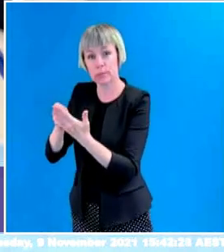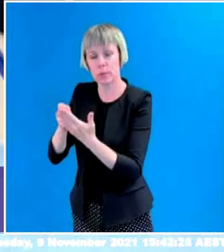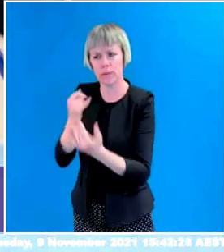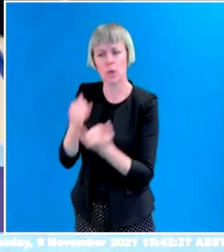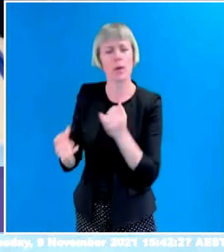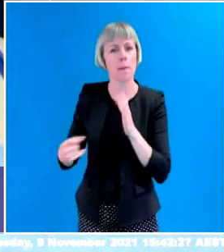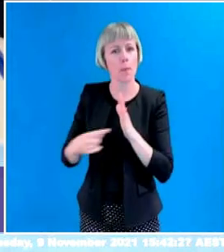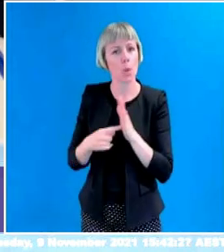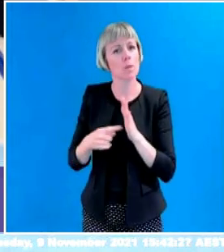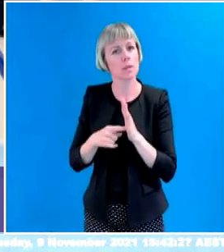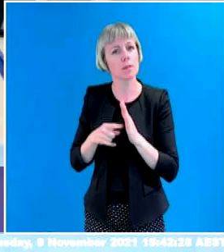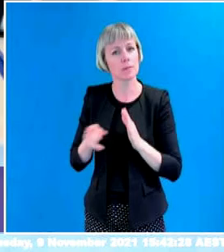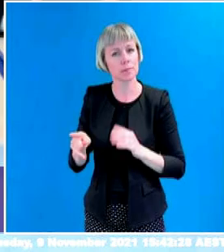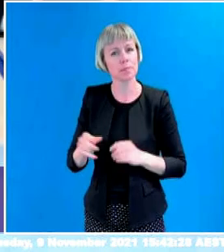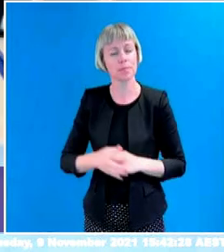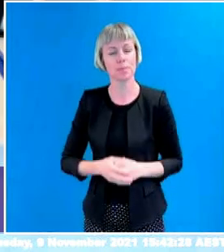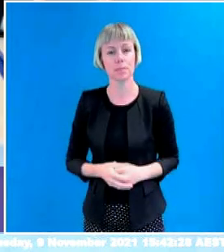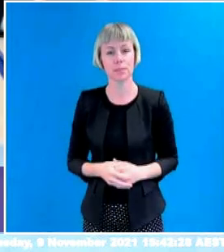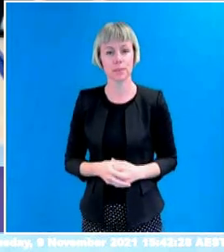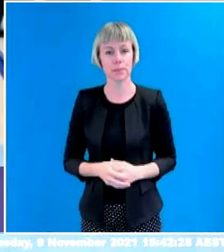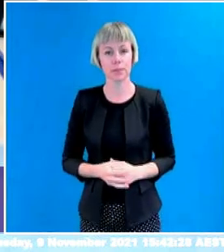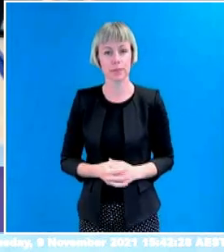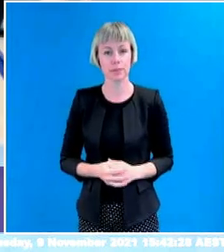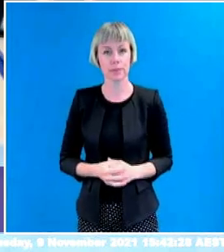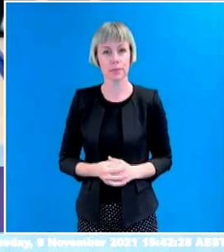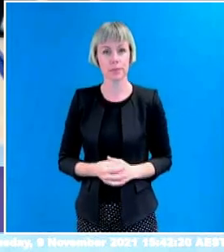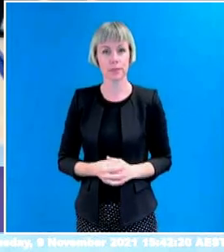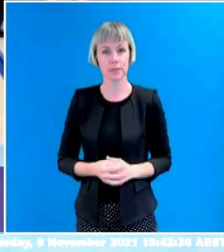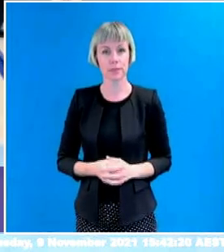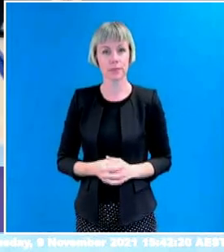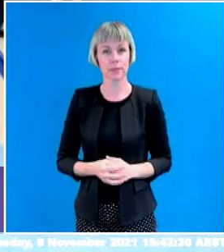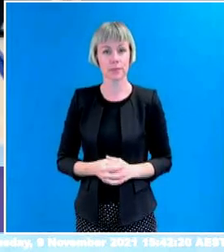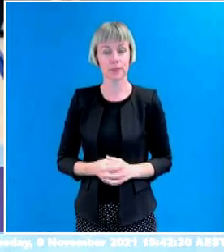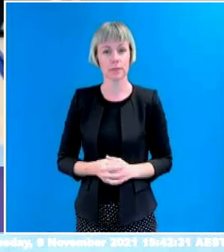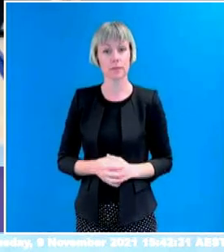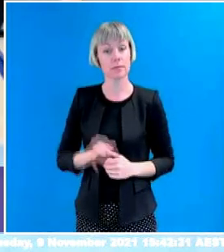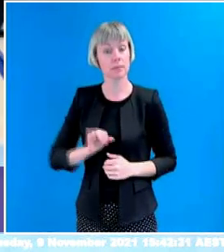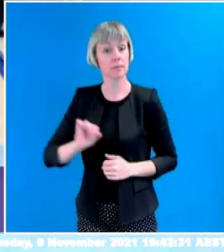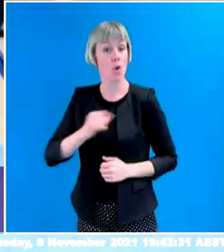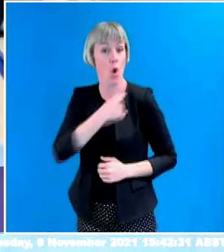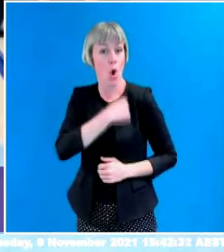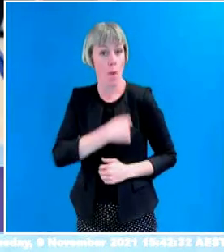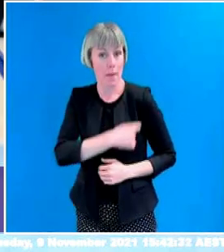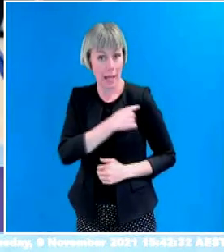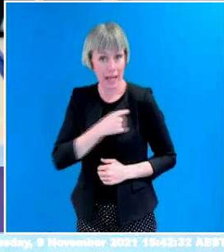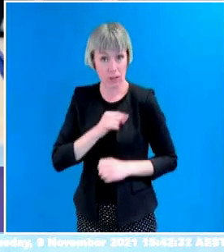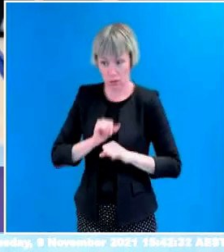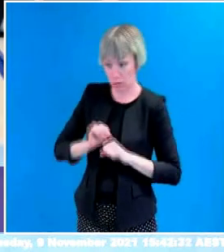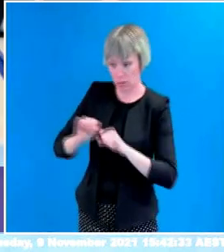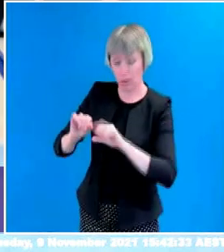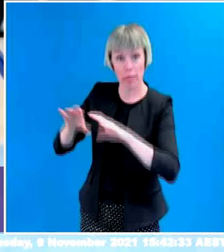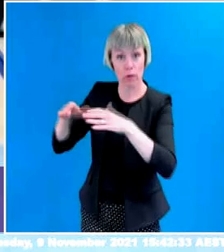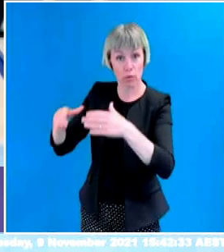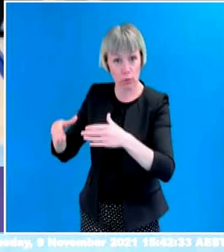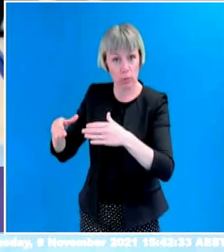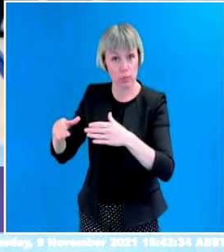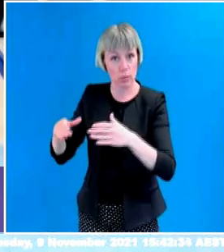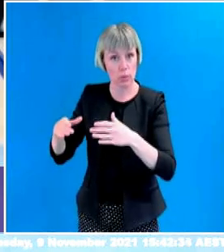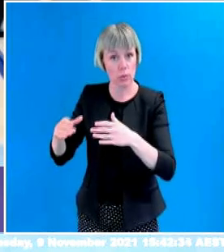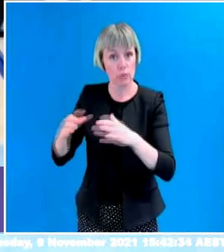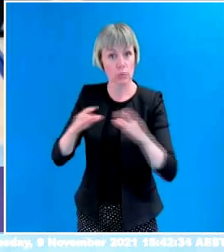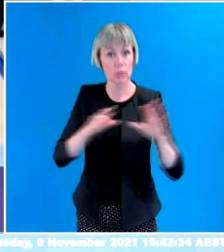and obviously the obligation on the committee to consider all bills and some